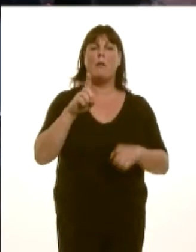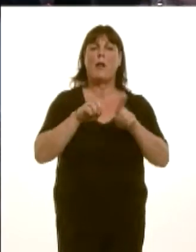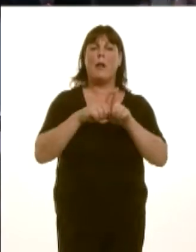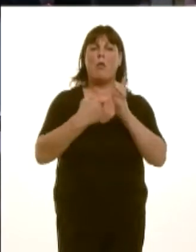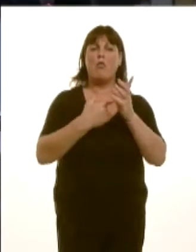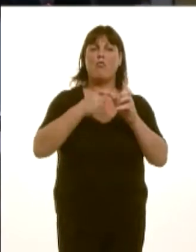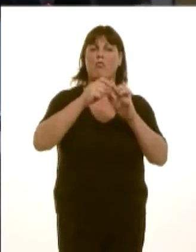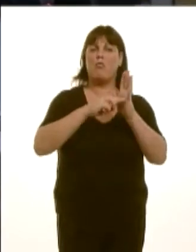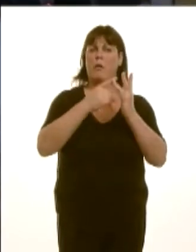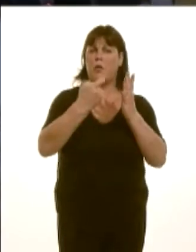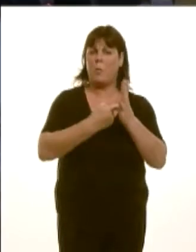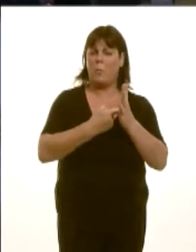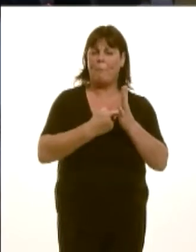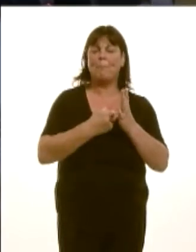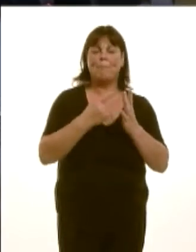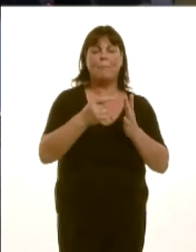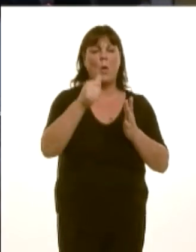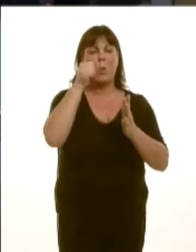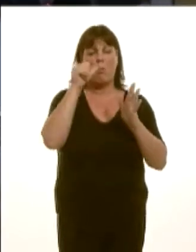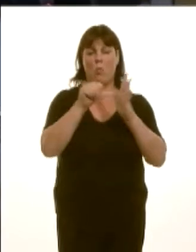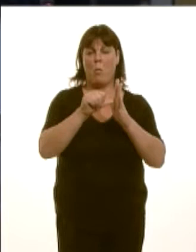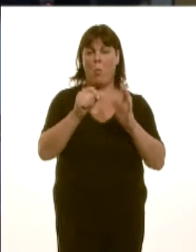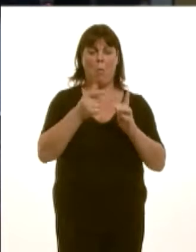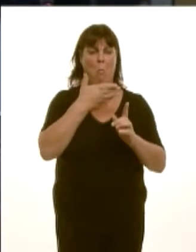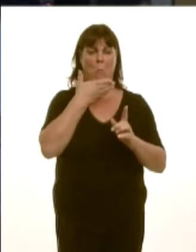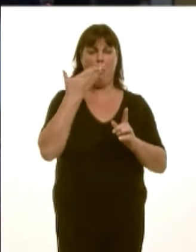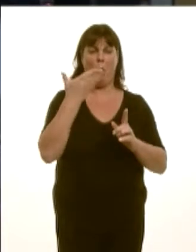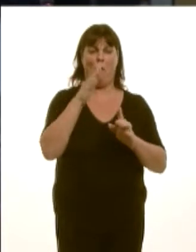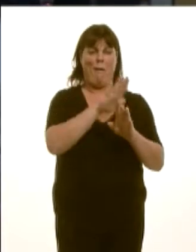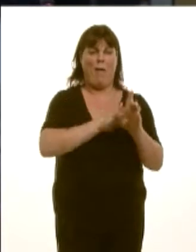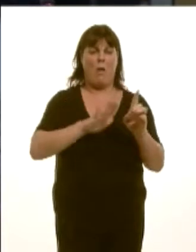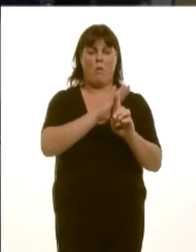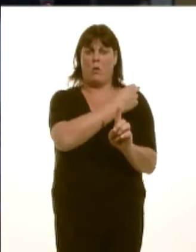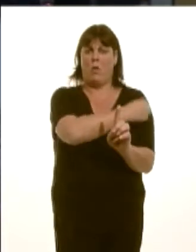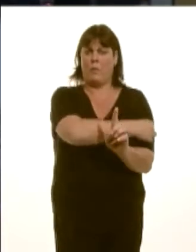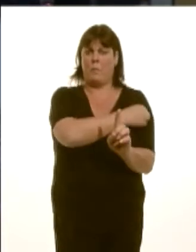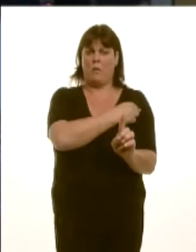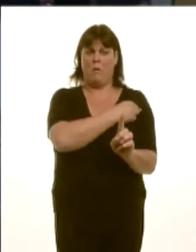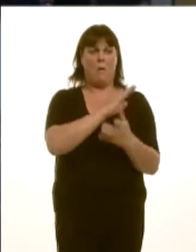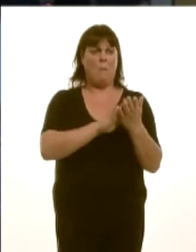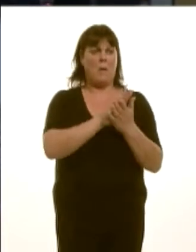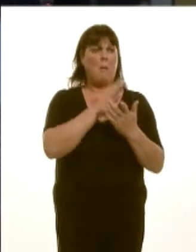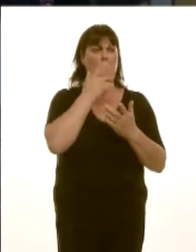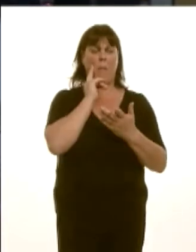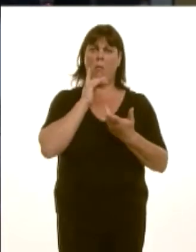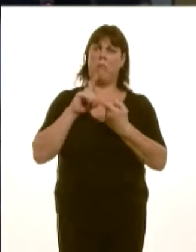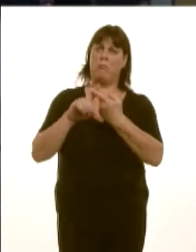one problem resulting from the lack of a district general hospital in the county is the reliance on community services.